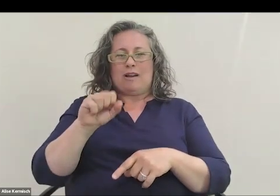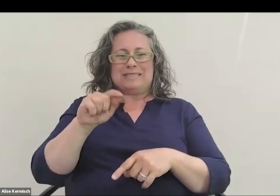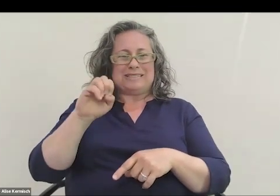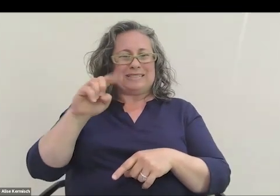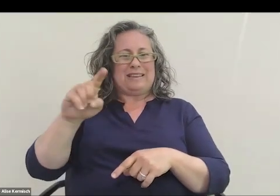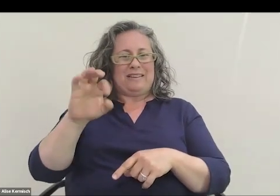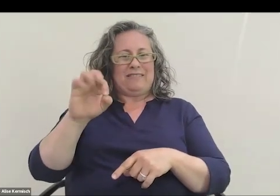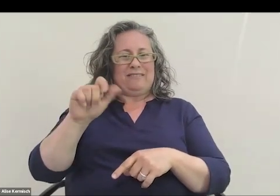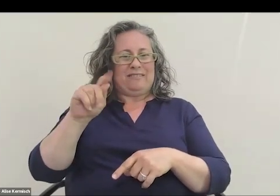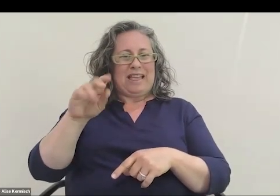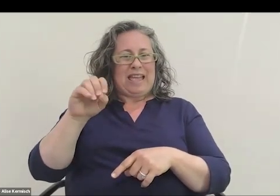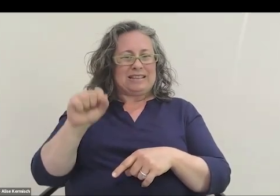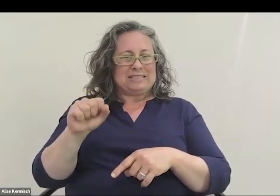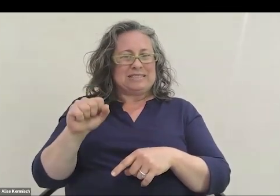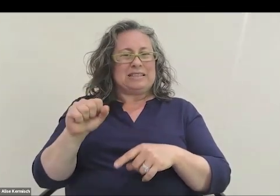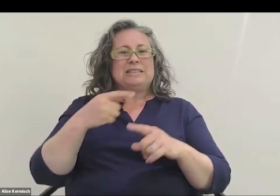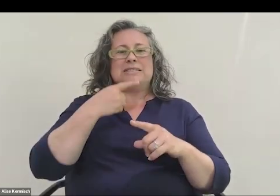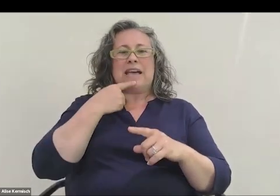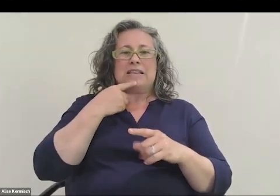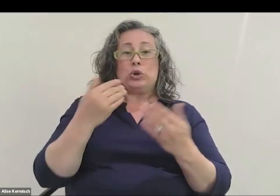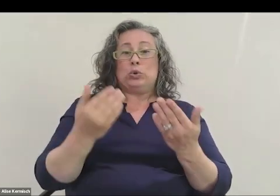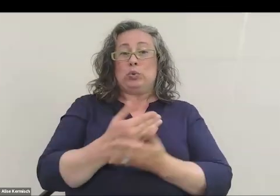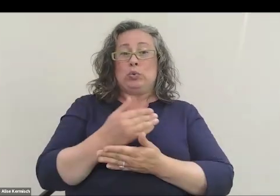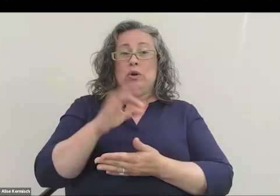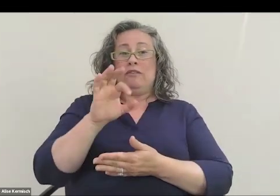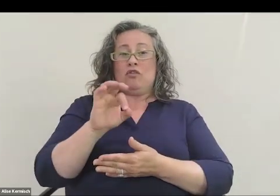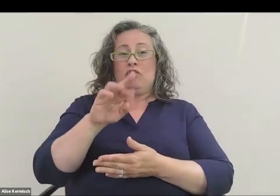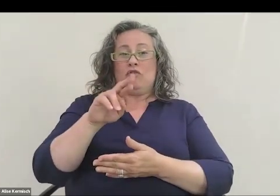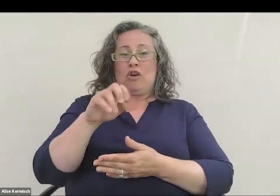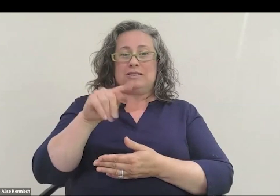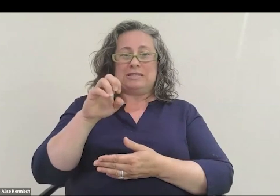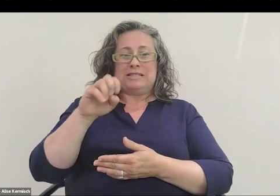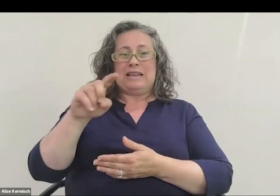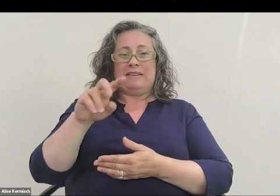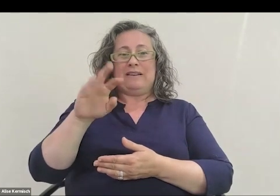on the box. It says New Frosted Flakes with marshmallows, free diabetes in every box.